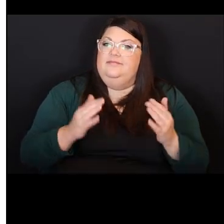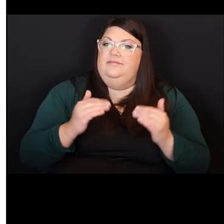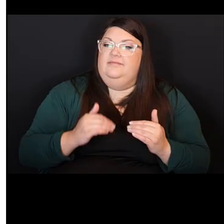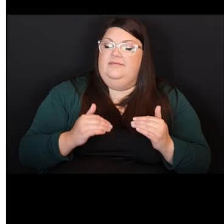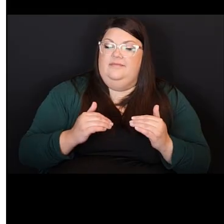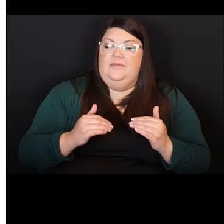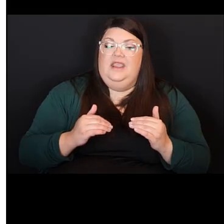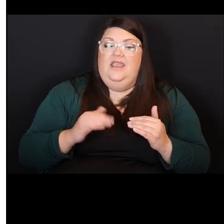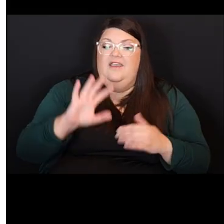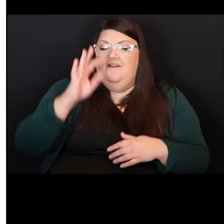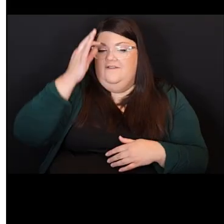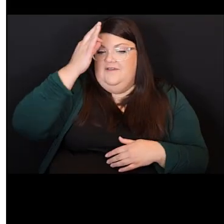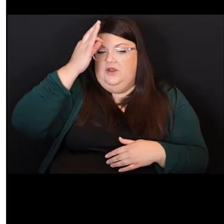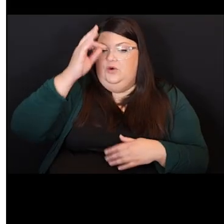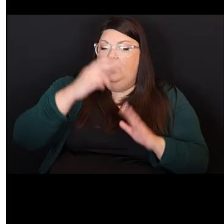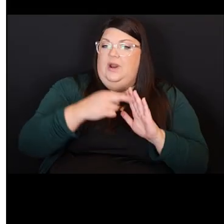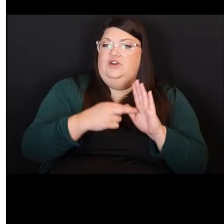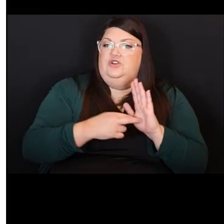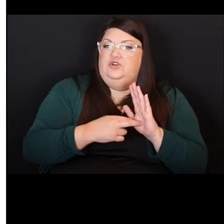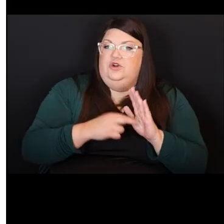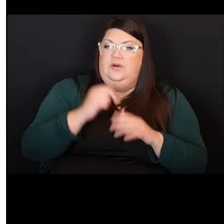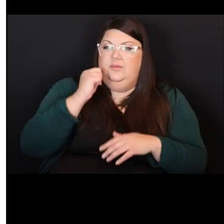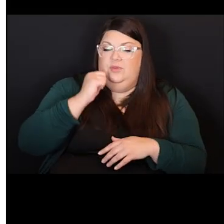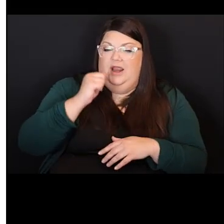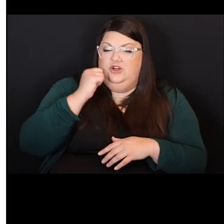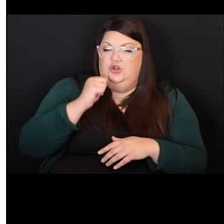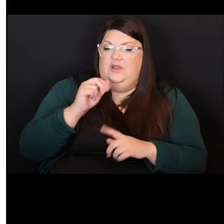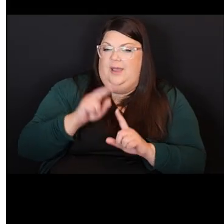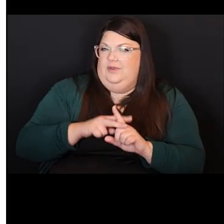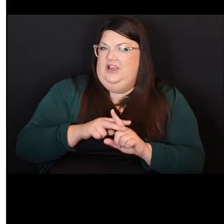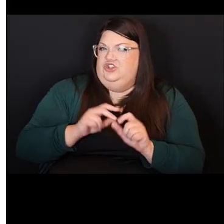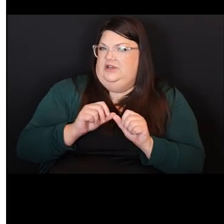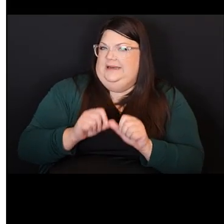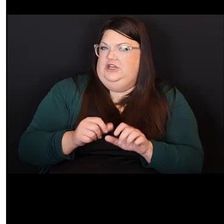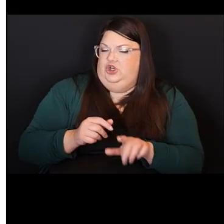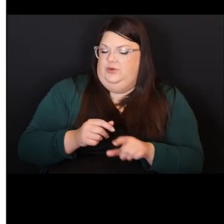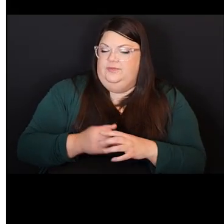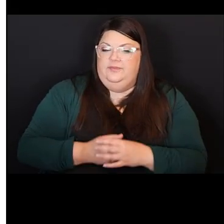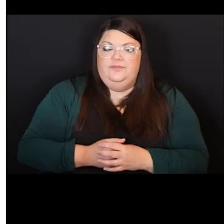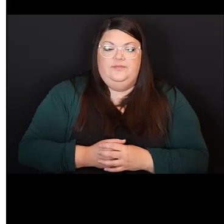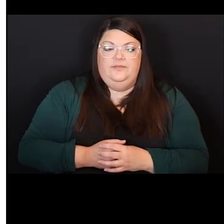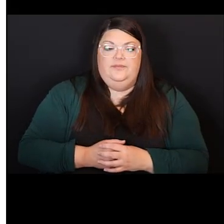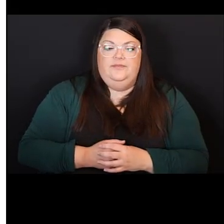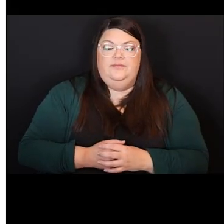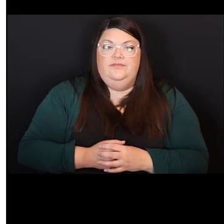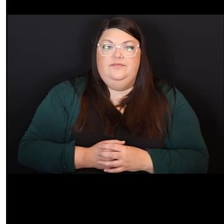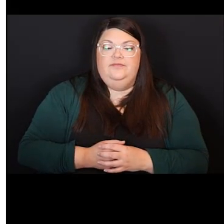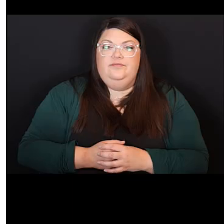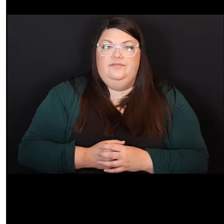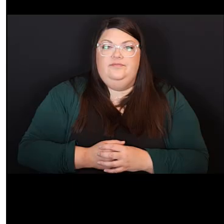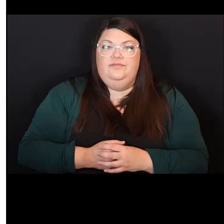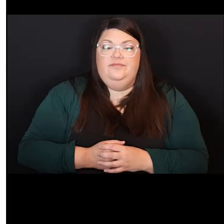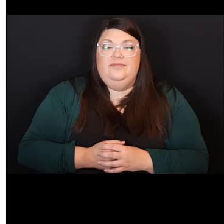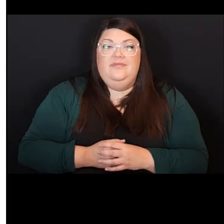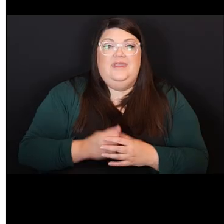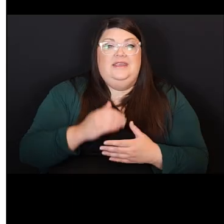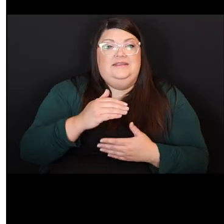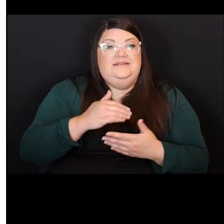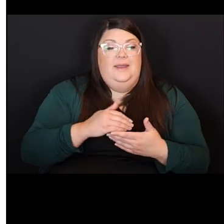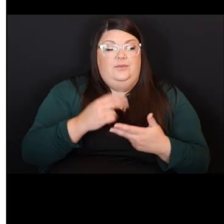Slide 12, Federal Register Practical Application continuation.